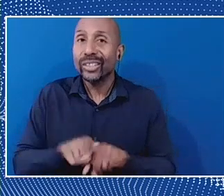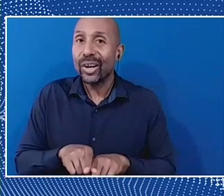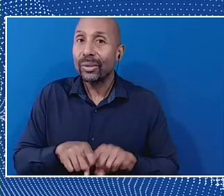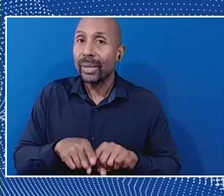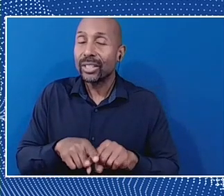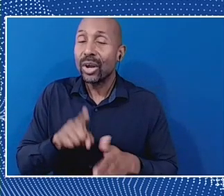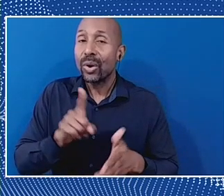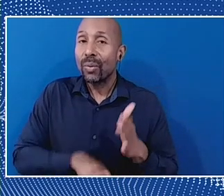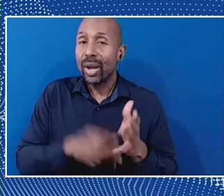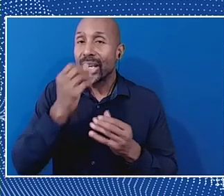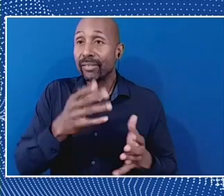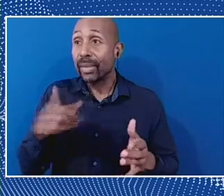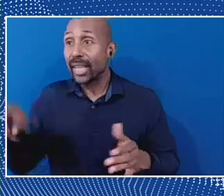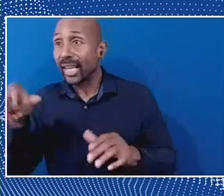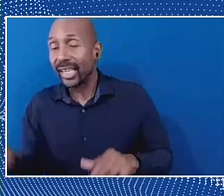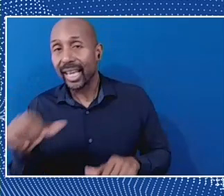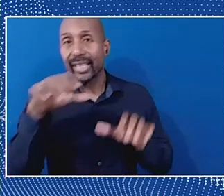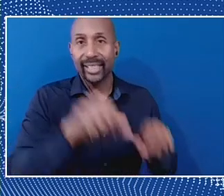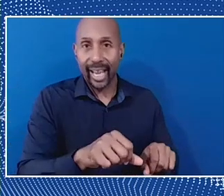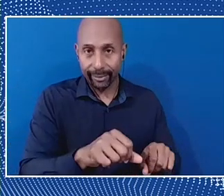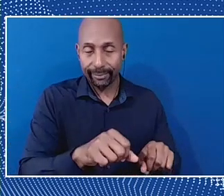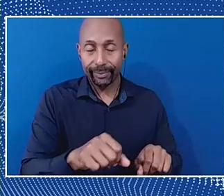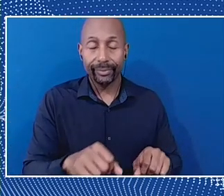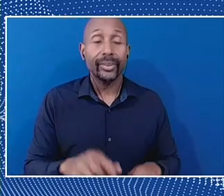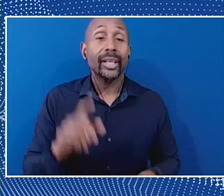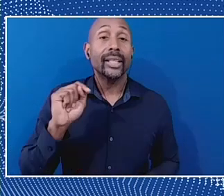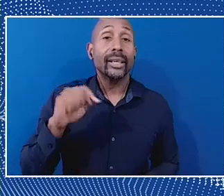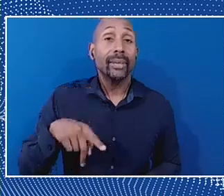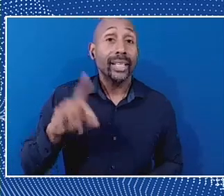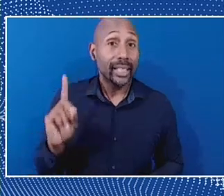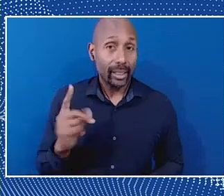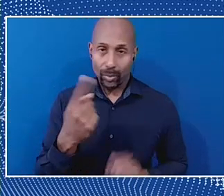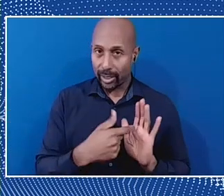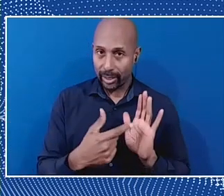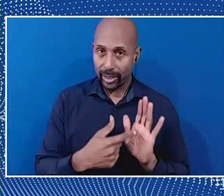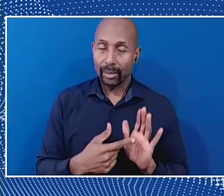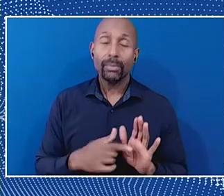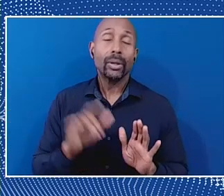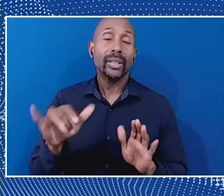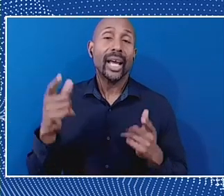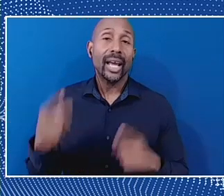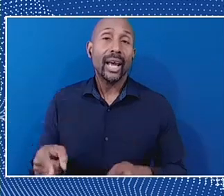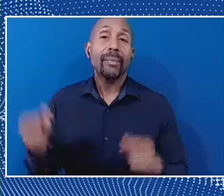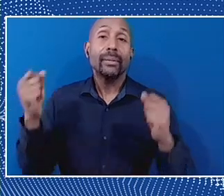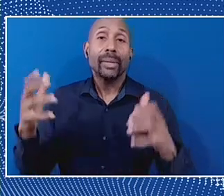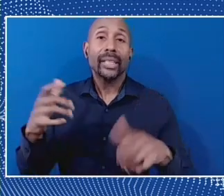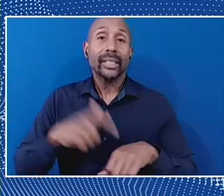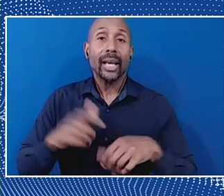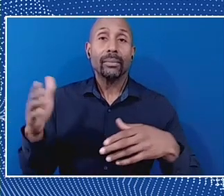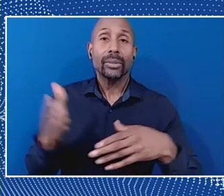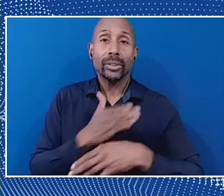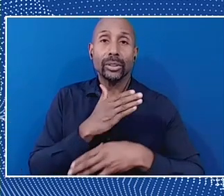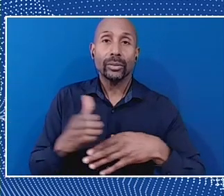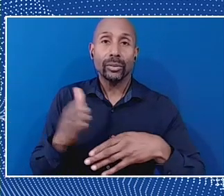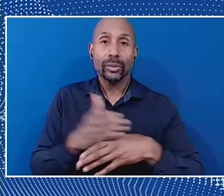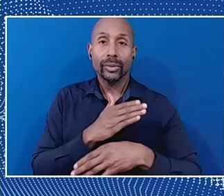is TPD is largely being done these days with data sharing through Social Security. So there are definitely ways in which data